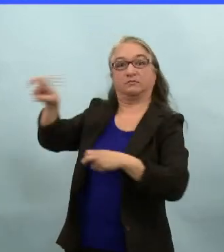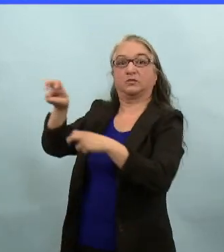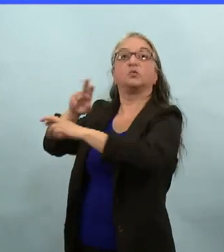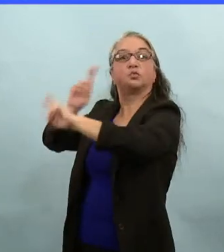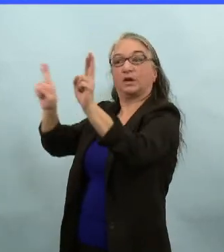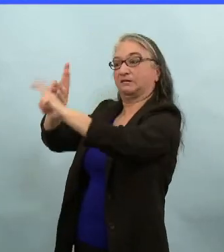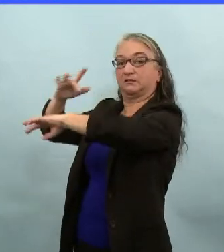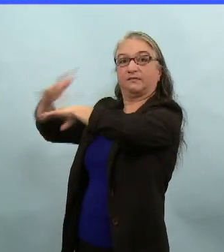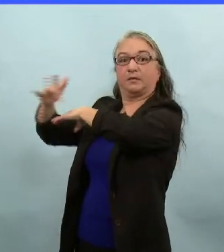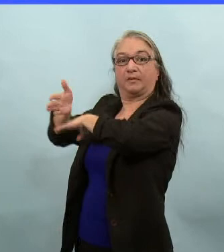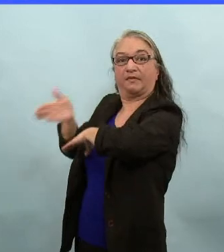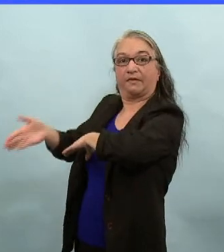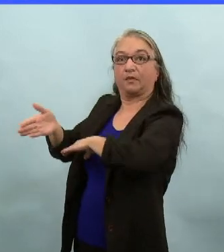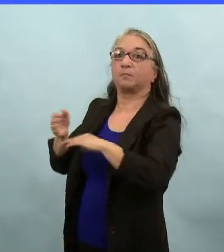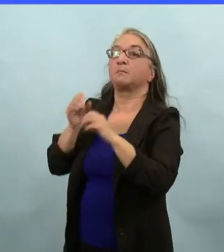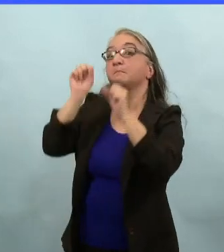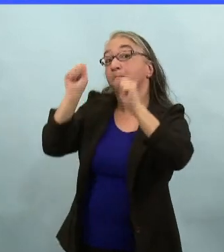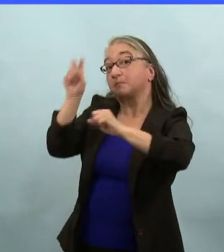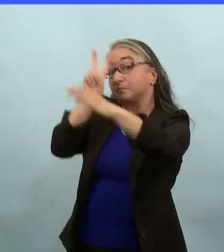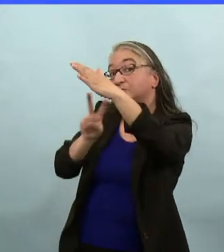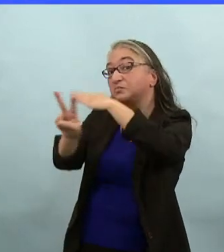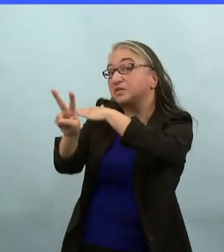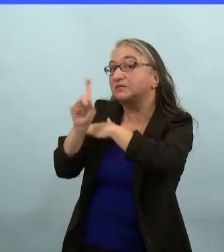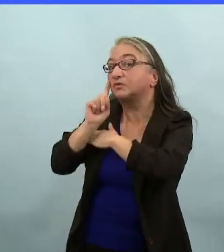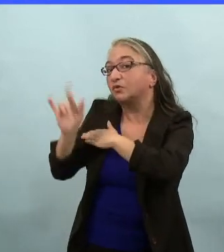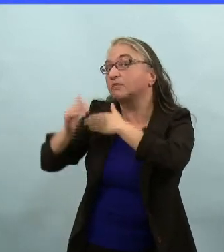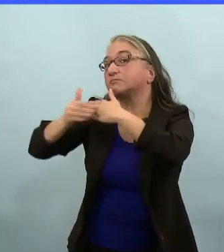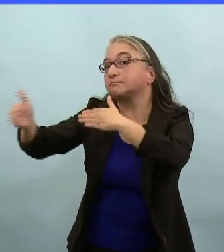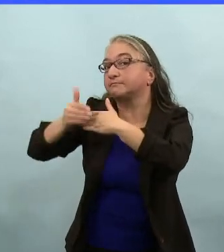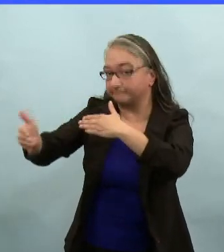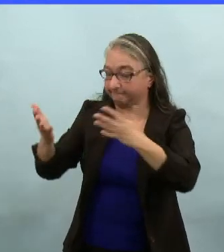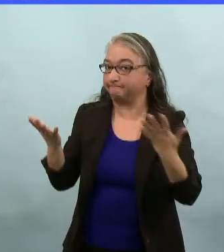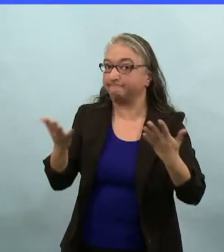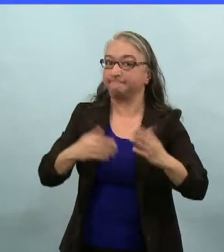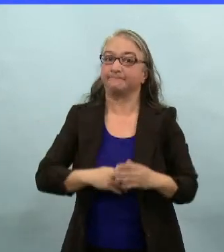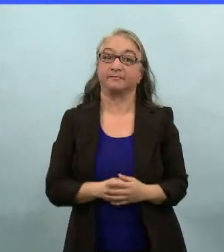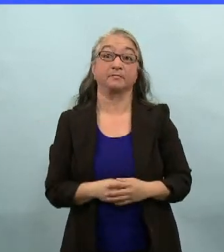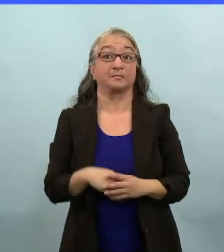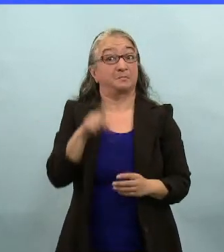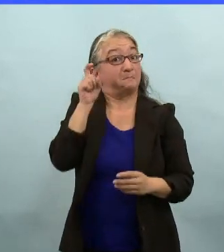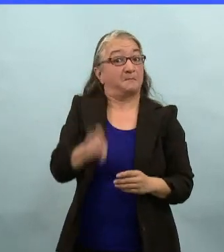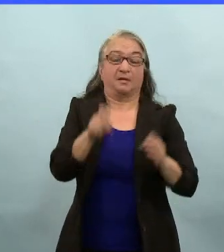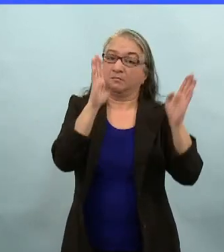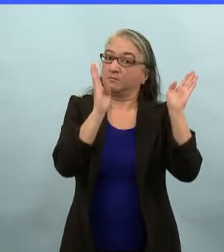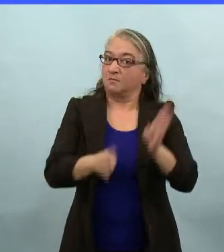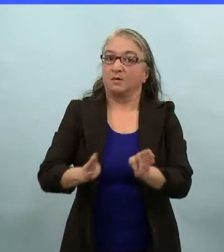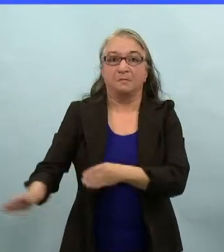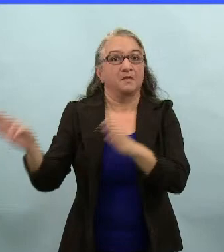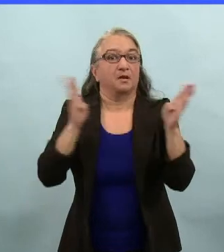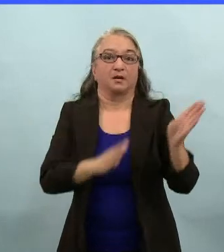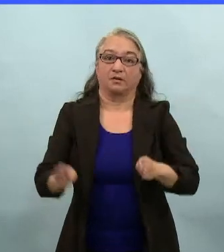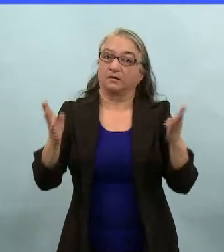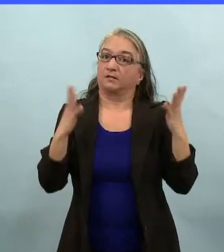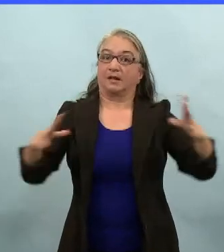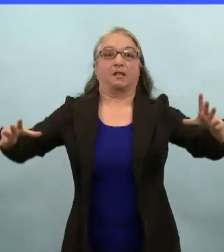health system needs this includes contingency planning to manage the increase in staff calling